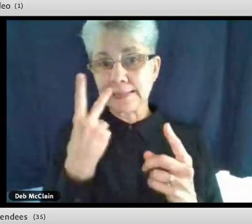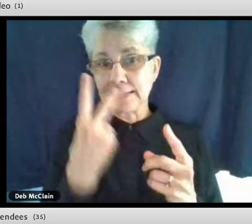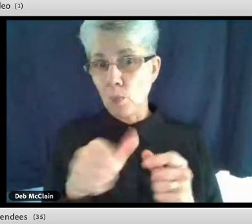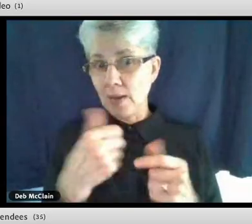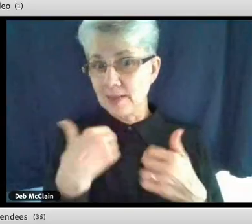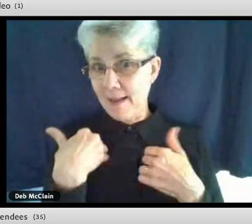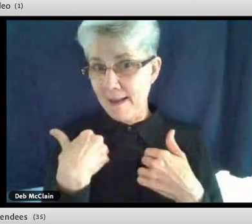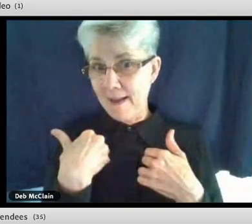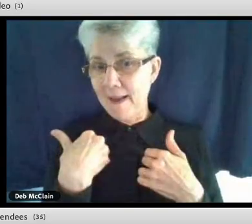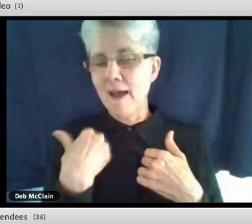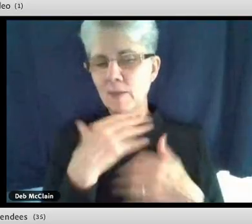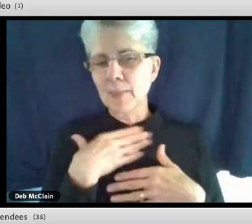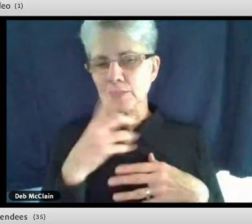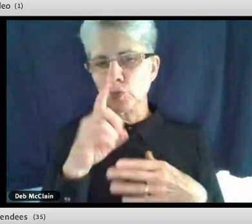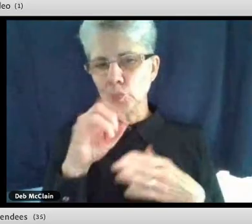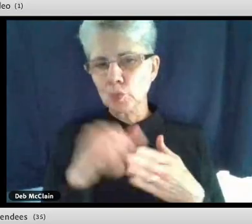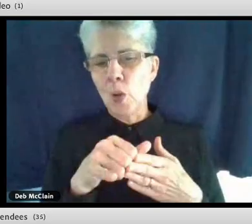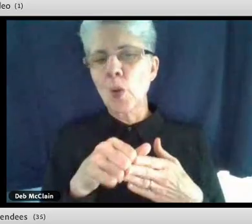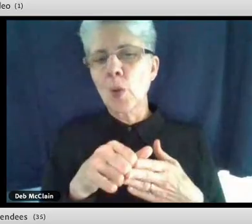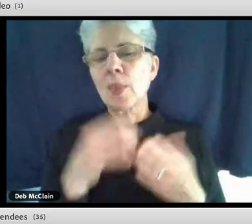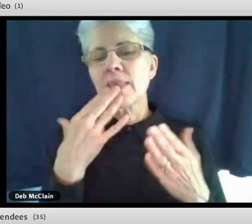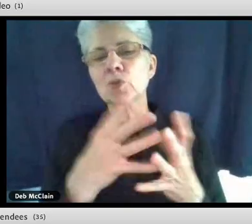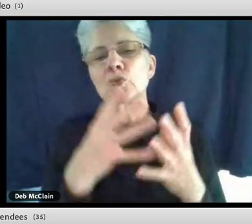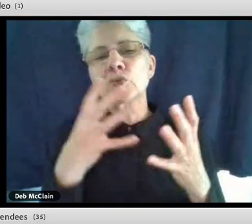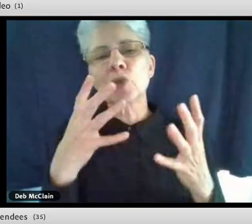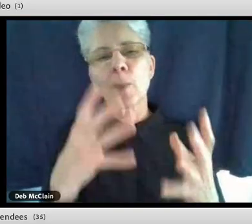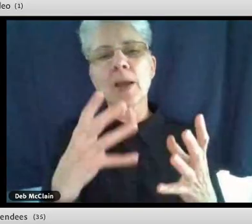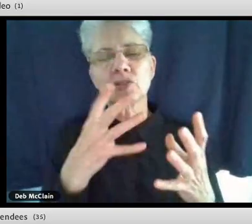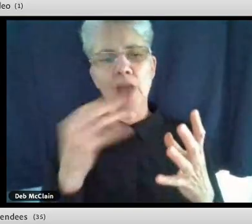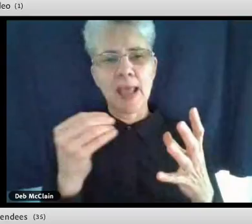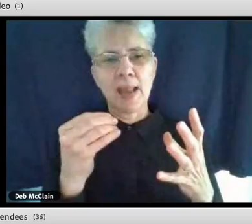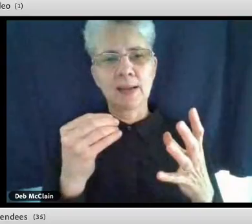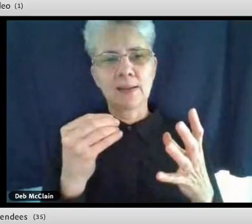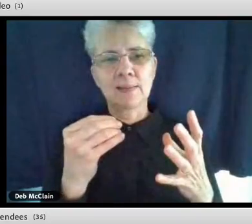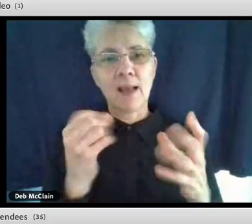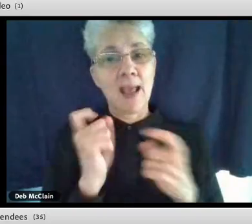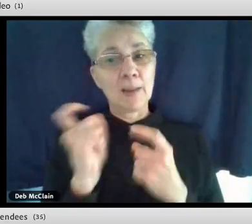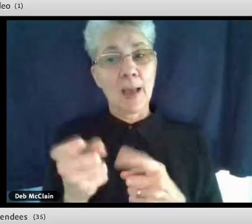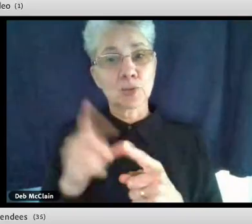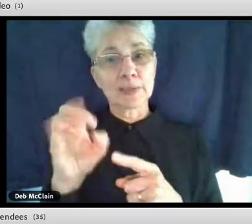I'll have updated a lot of information. Woman #1: Thank you, Dr. Rollins. That was a really great webinar.